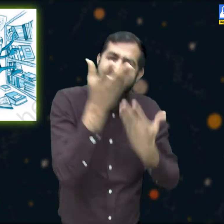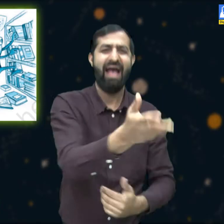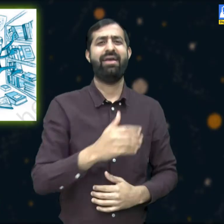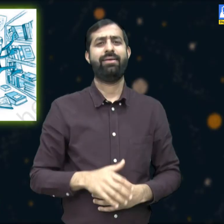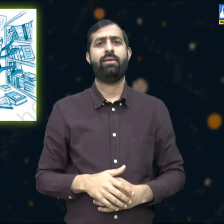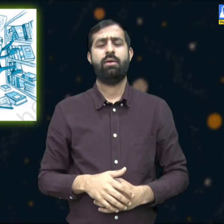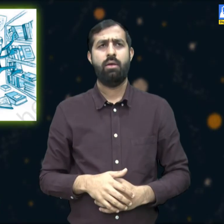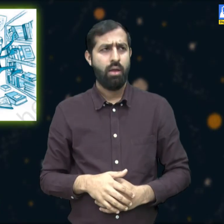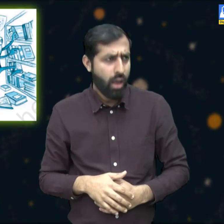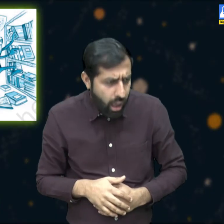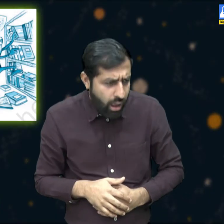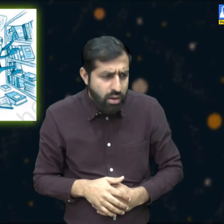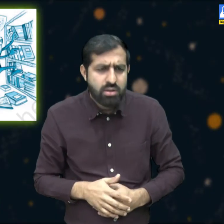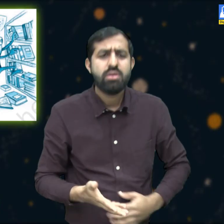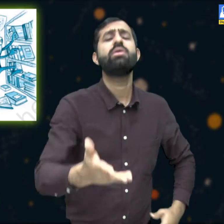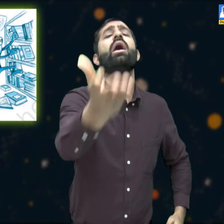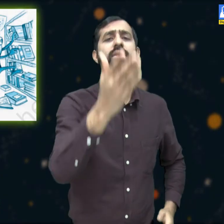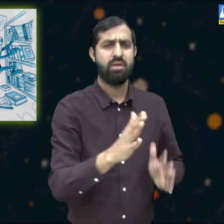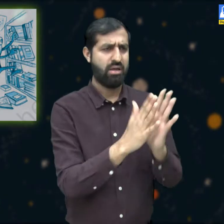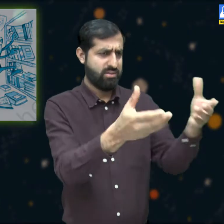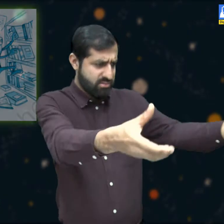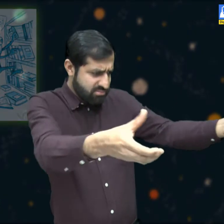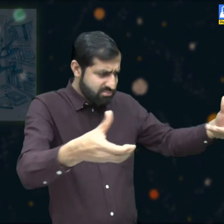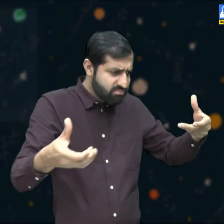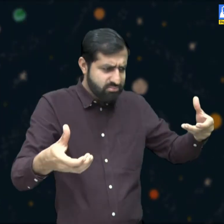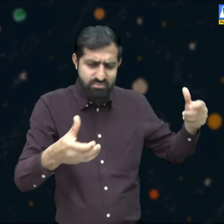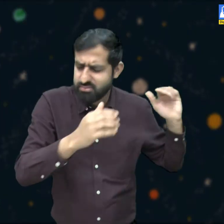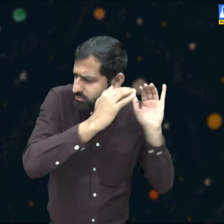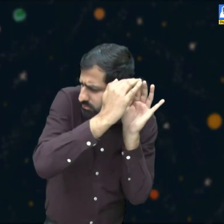Think Tank said, ''Oh really! I order you to listen them''.